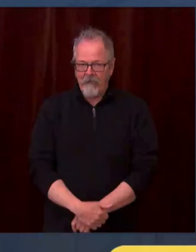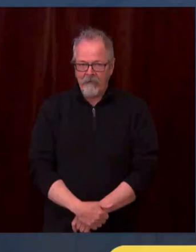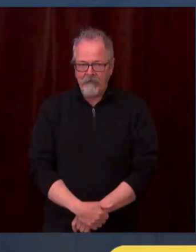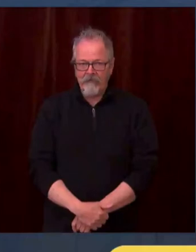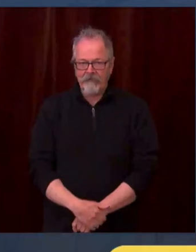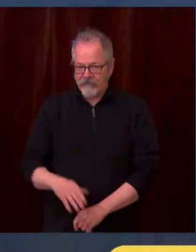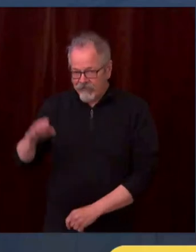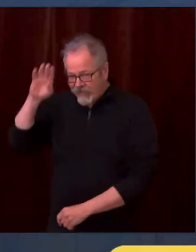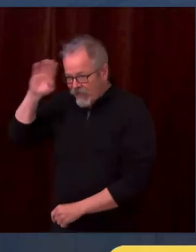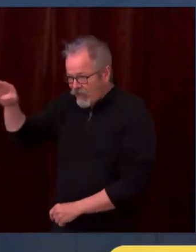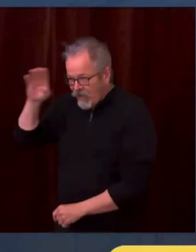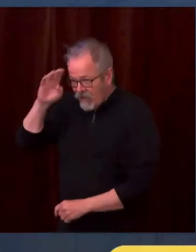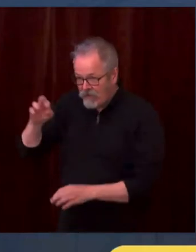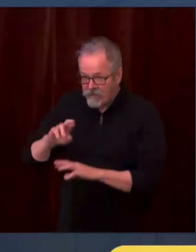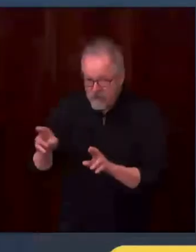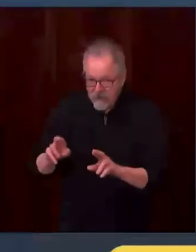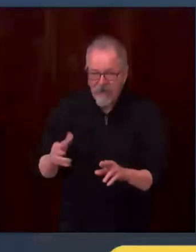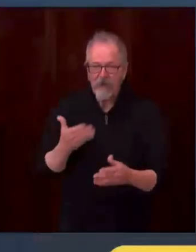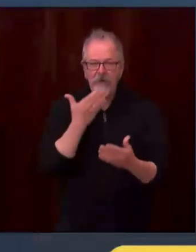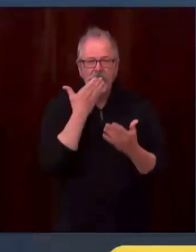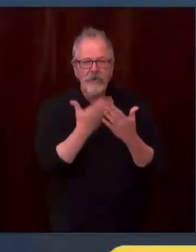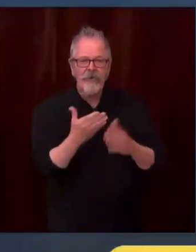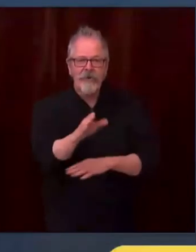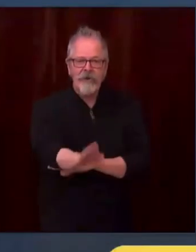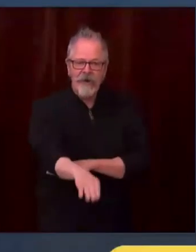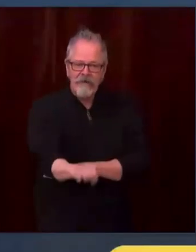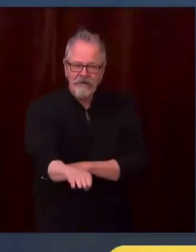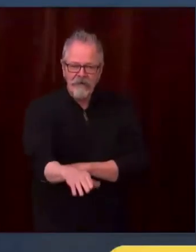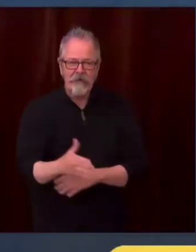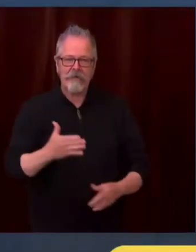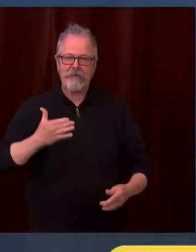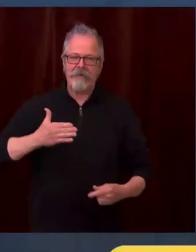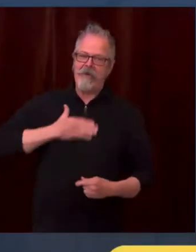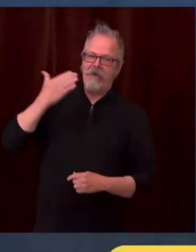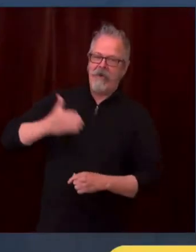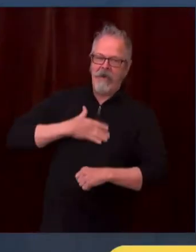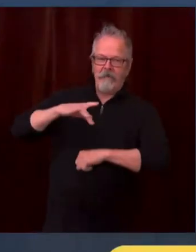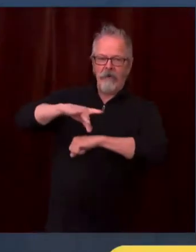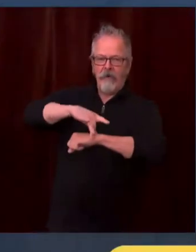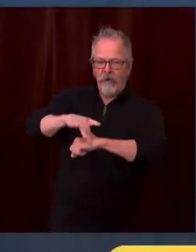Afternoon happy Earth Day. We're so excited to have a beautiful state.